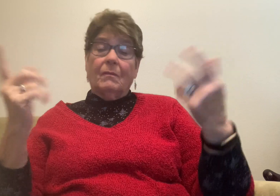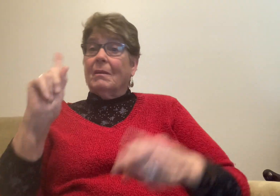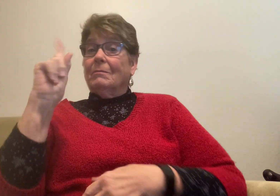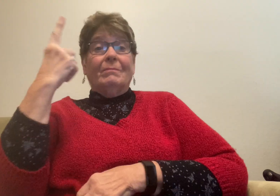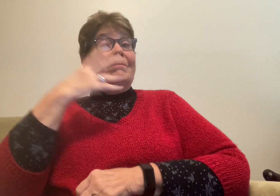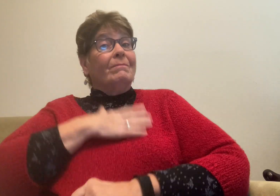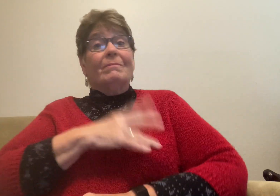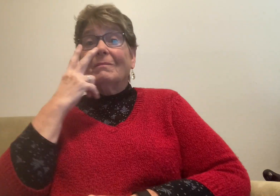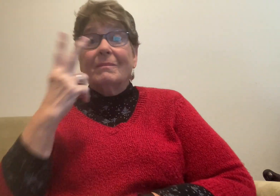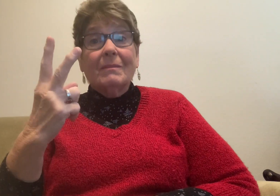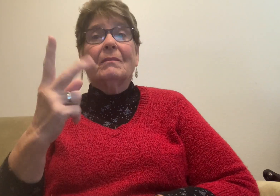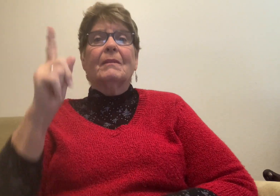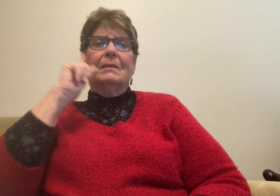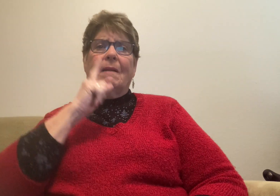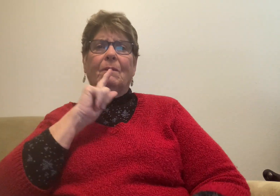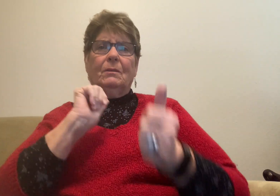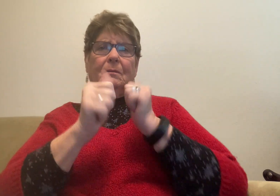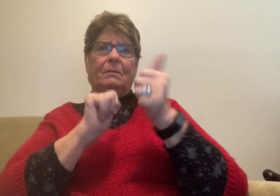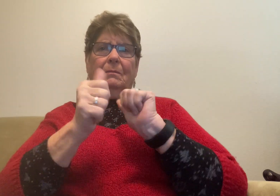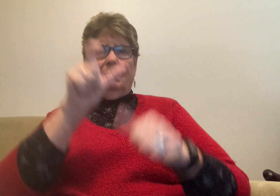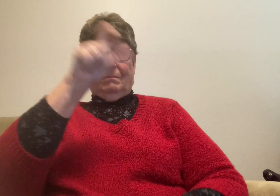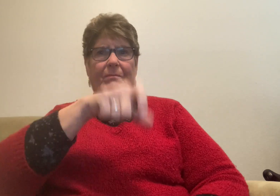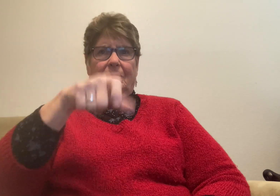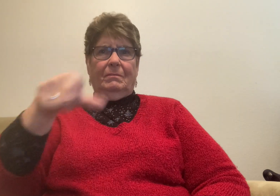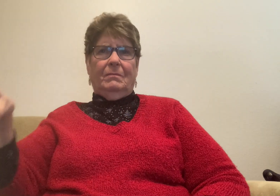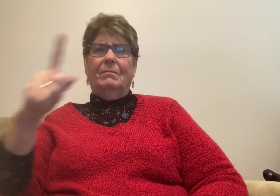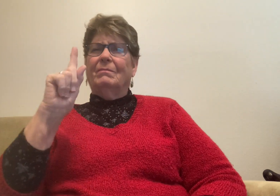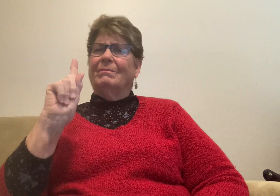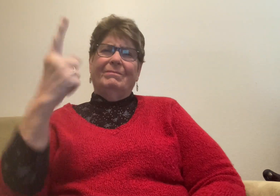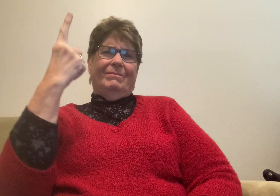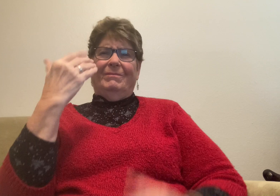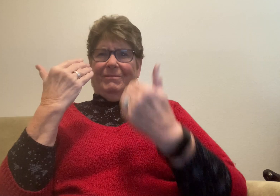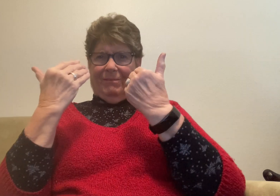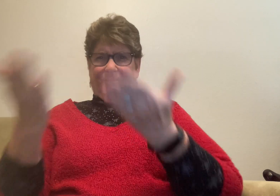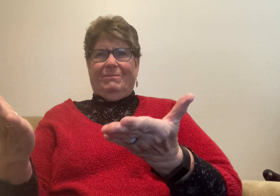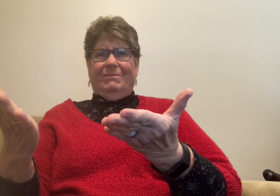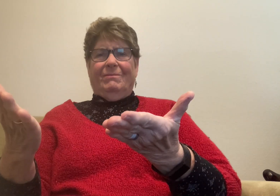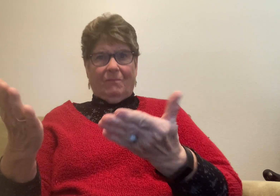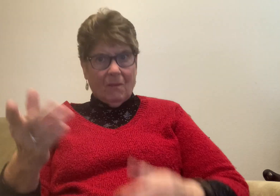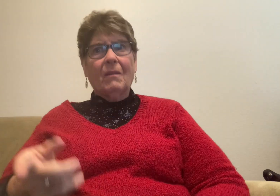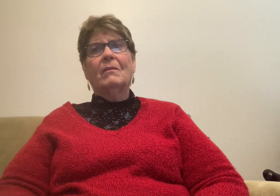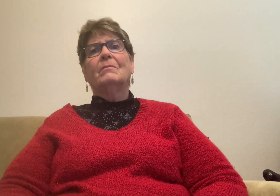What I want to see is for Deaf athletes to come first,